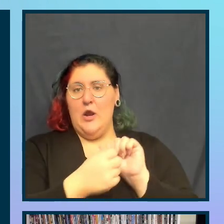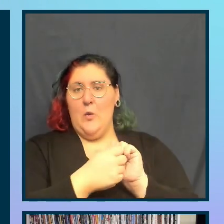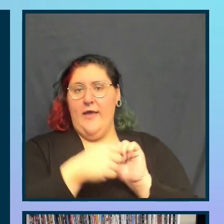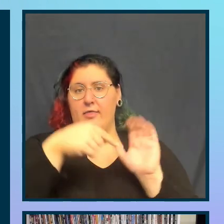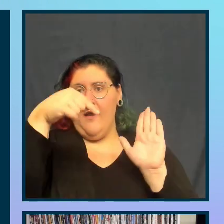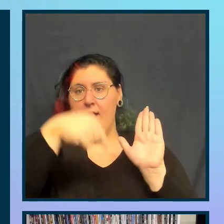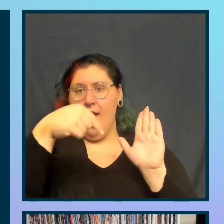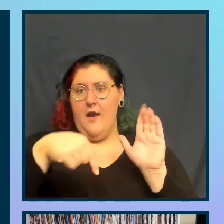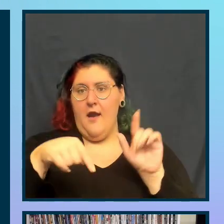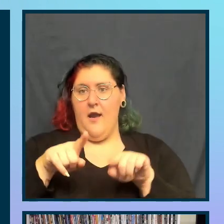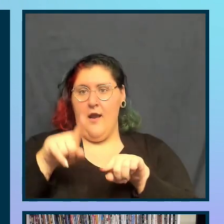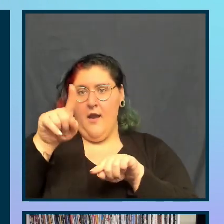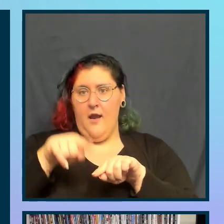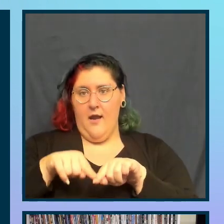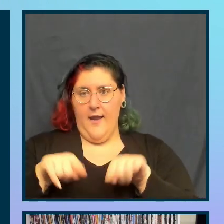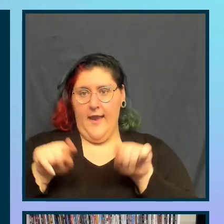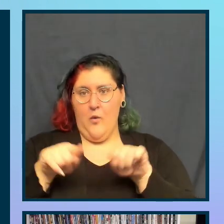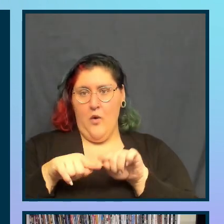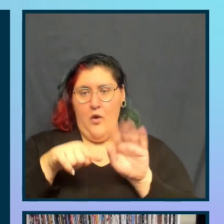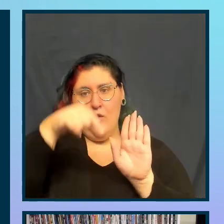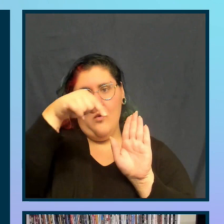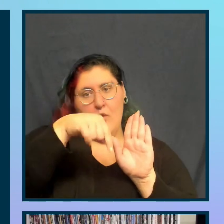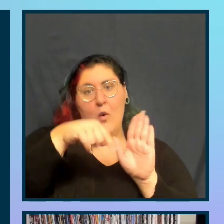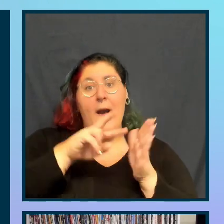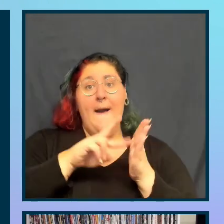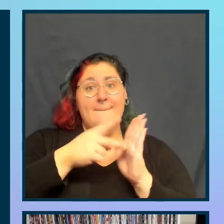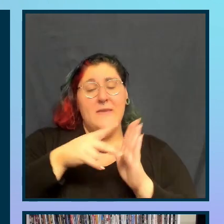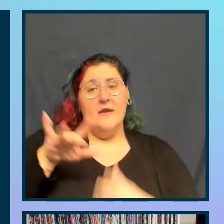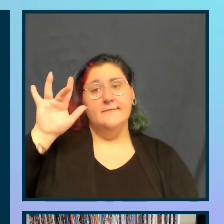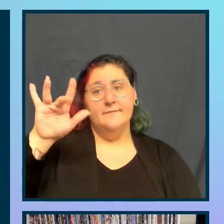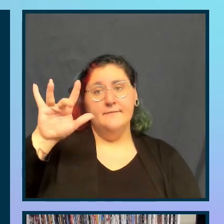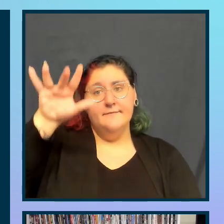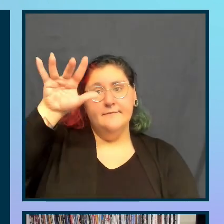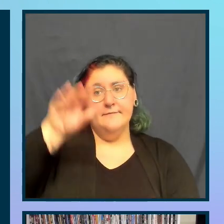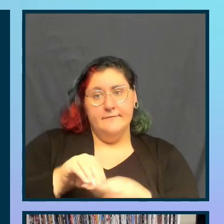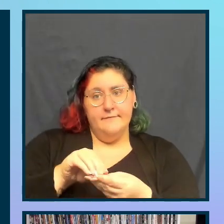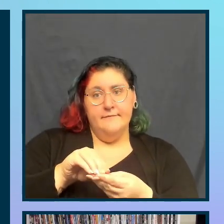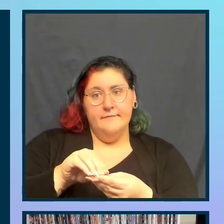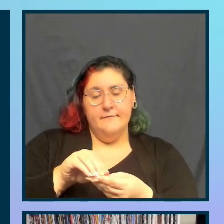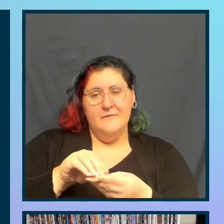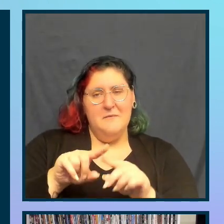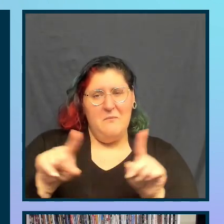that this portion of the screen is collapsible. However, since there was no label or role,